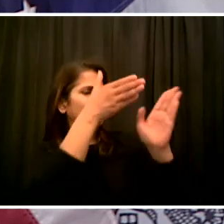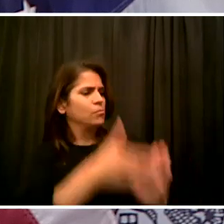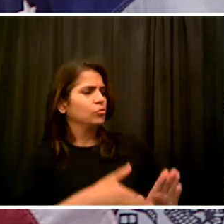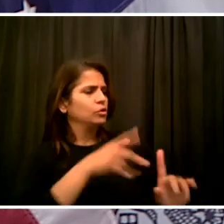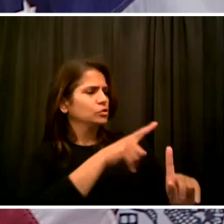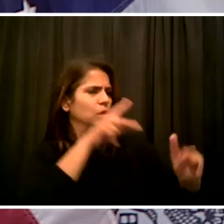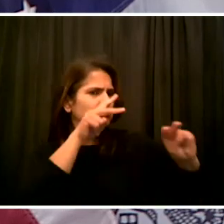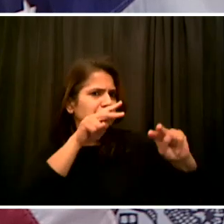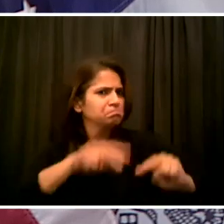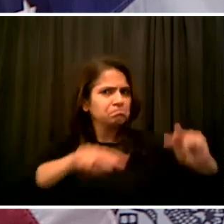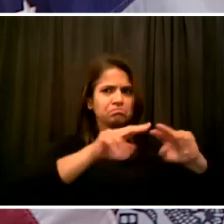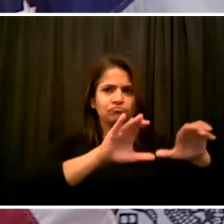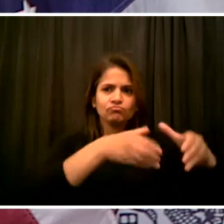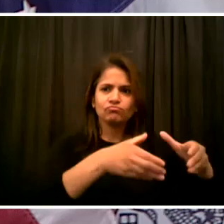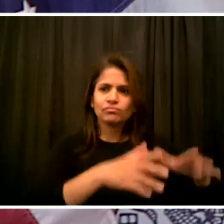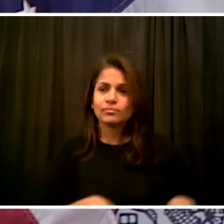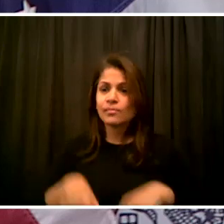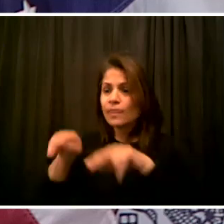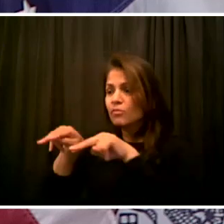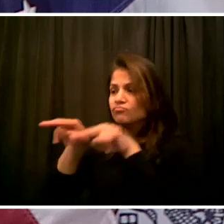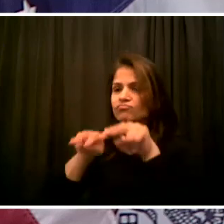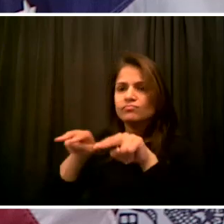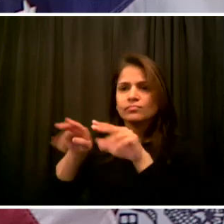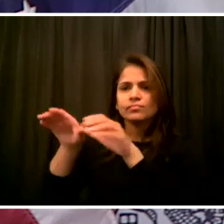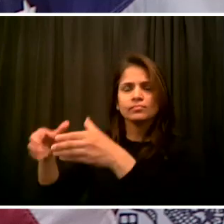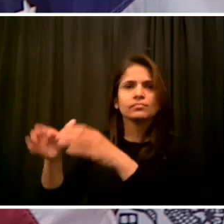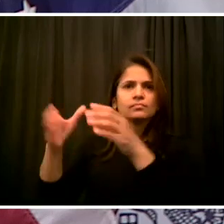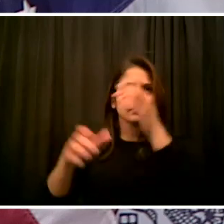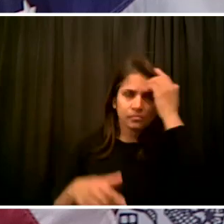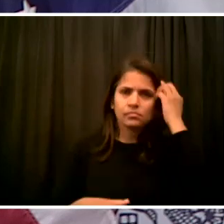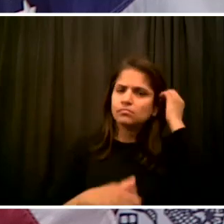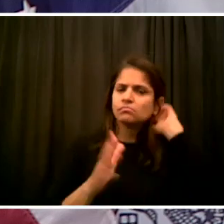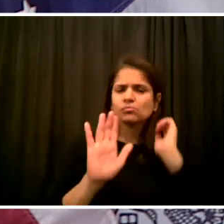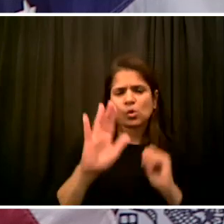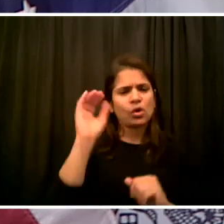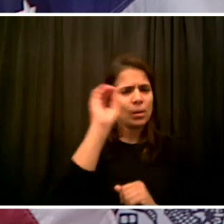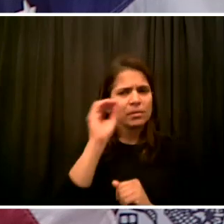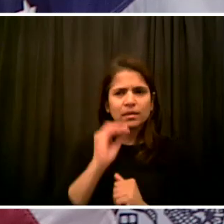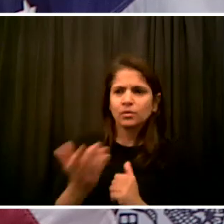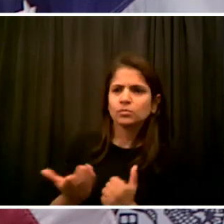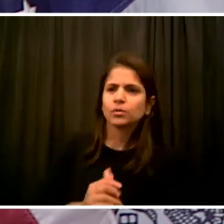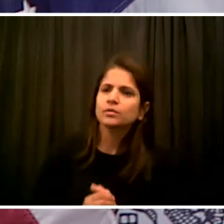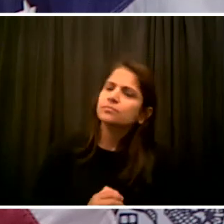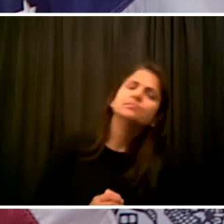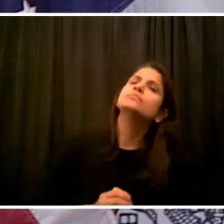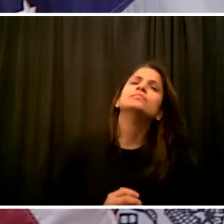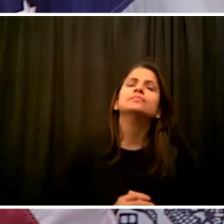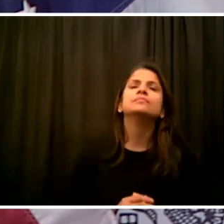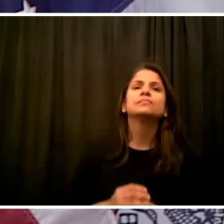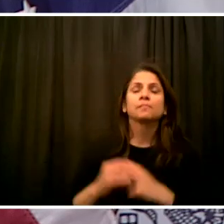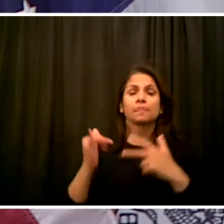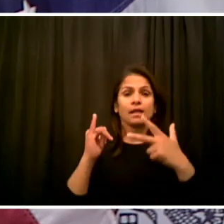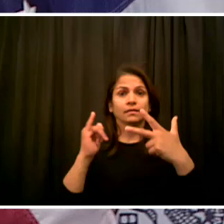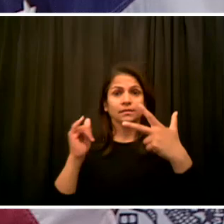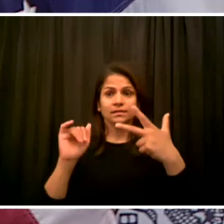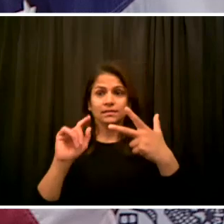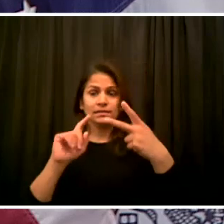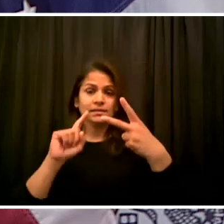GO? HOWUI QCK LY SHOULD IT BE IMPLEMENTED? THAT WAS THE FIRST ON.E AND THE SECOND